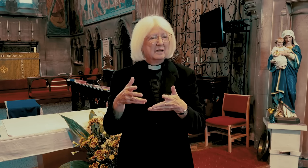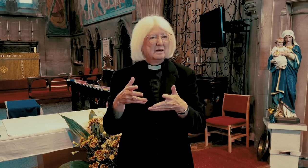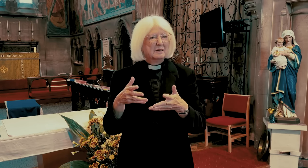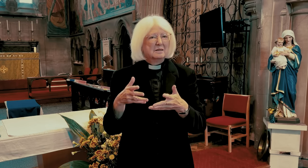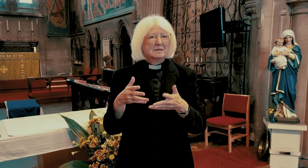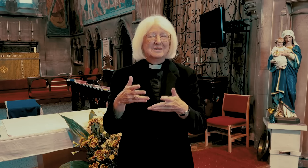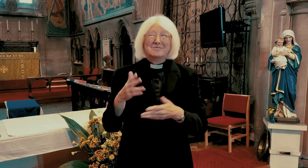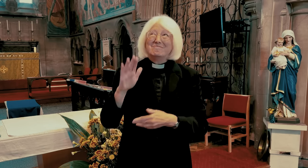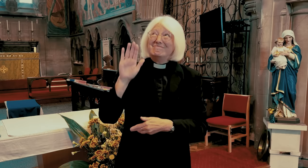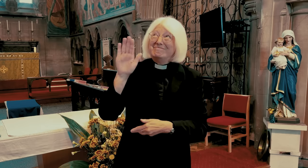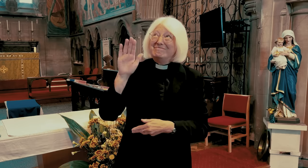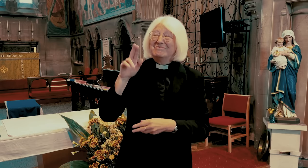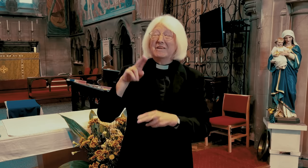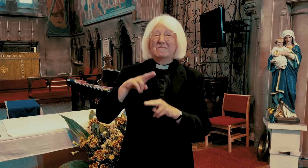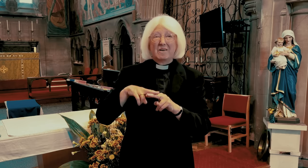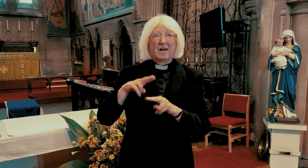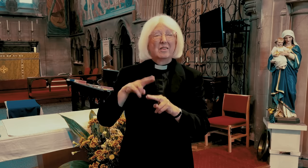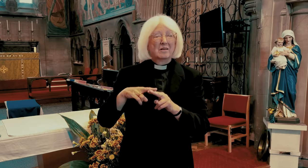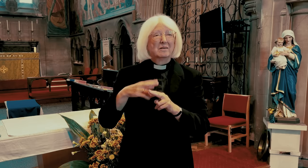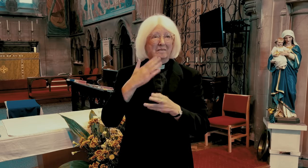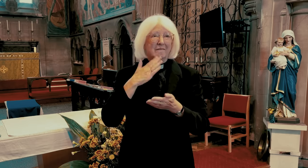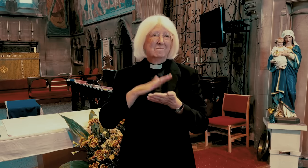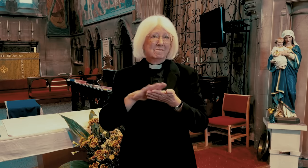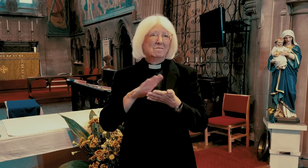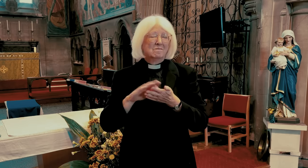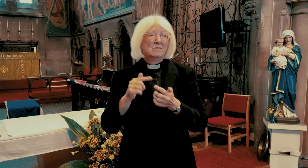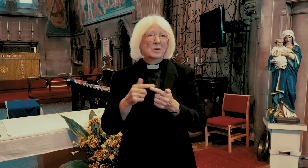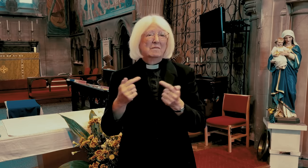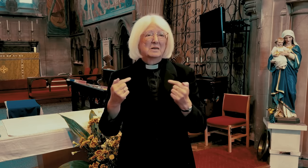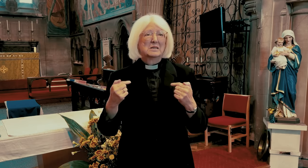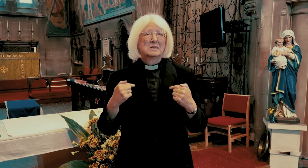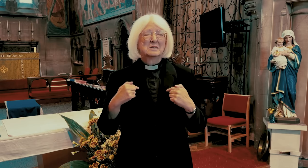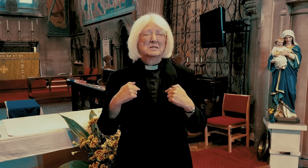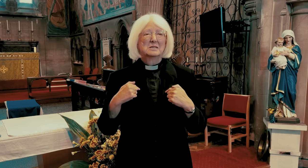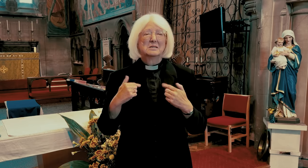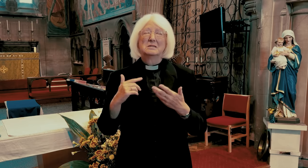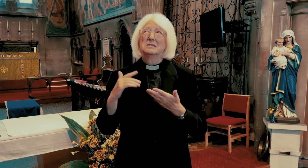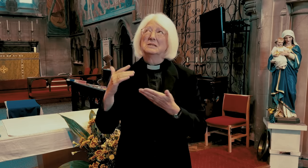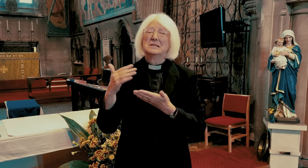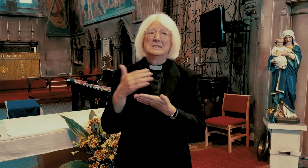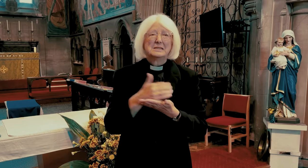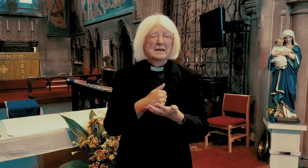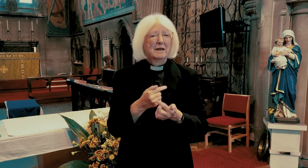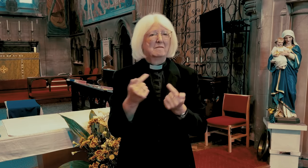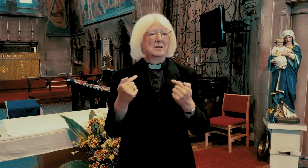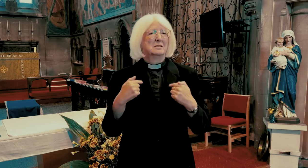Father, forgive us: Save us and help us.